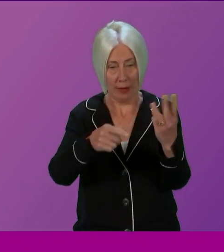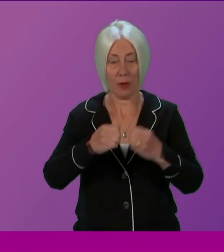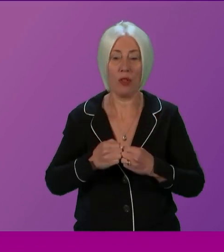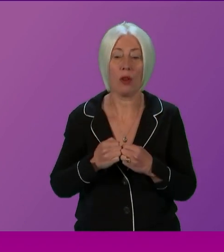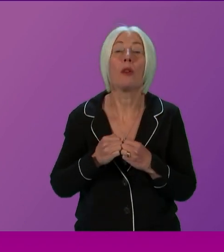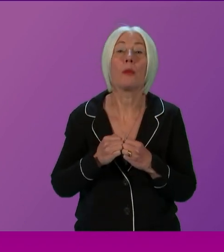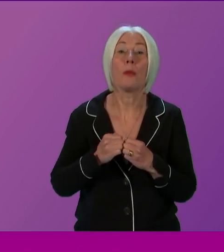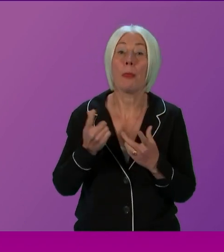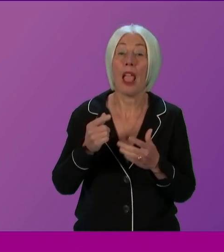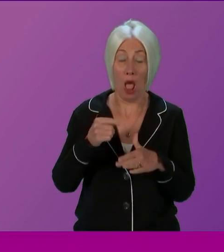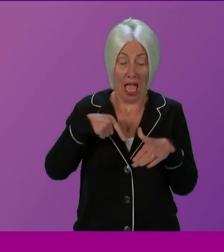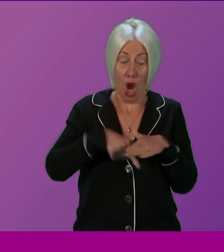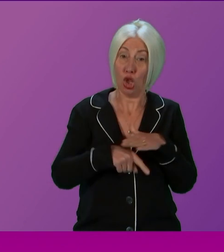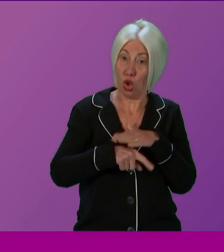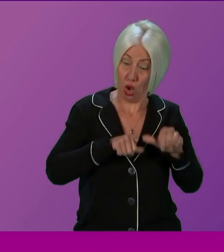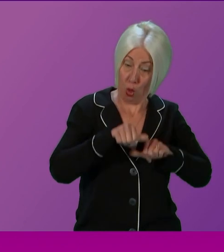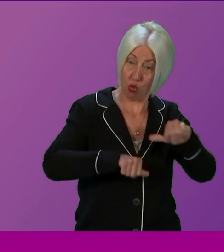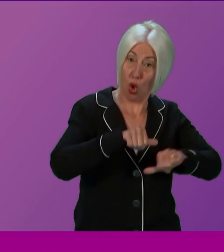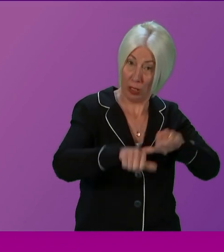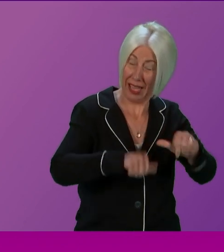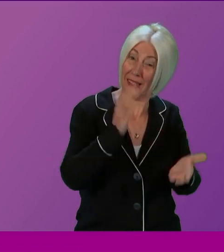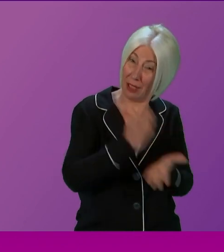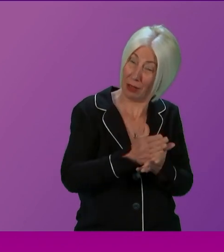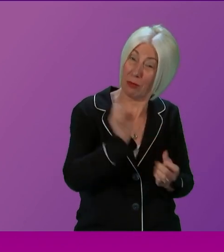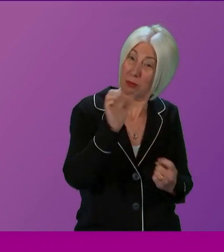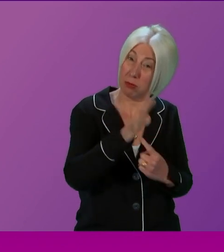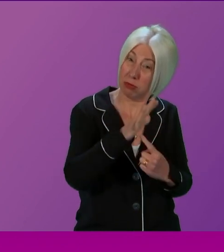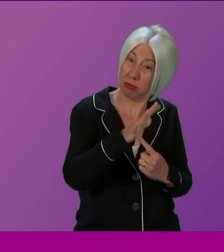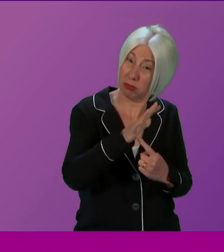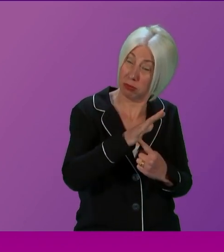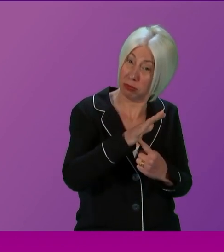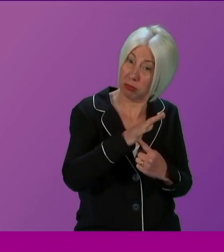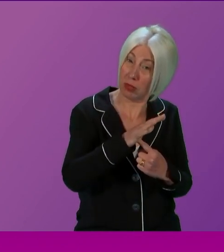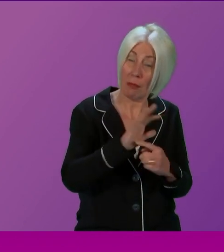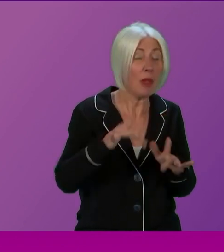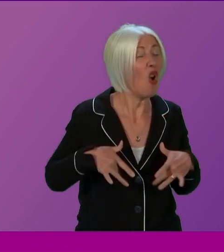the internal process is really important but, although it might not feel like it right now,